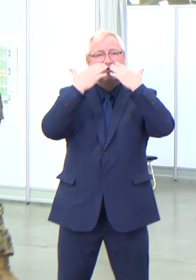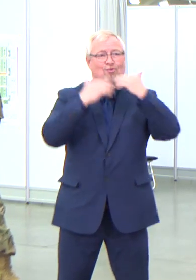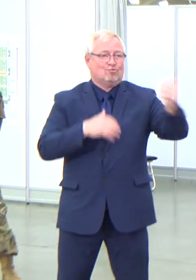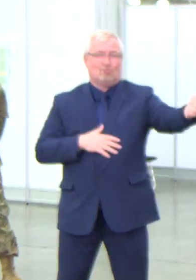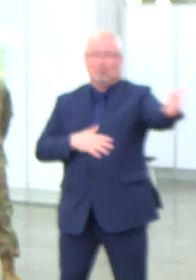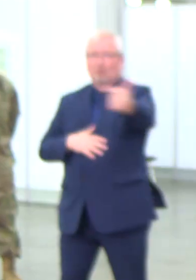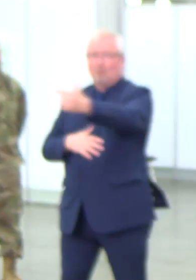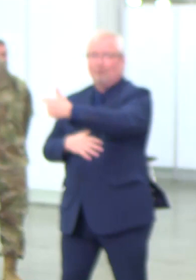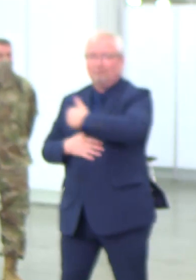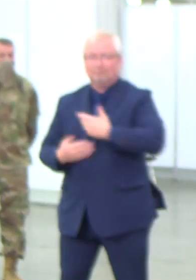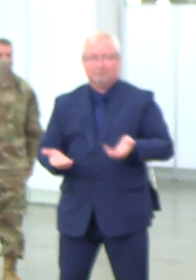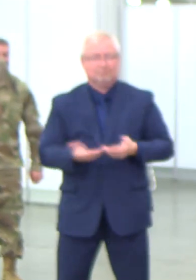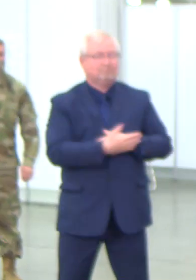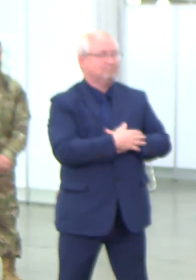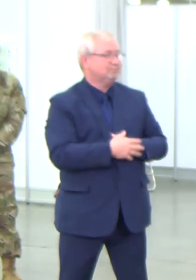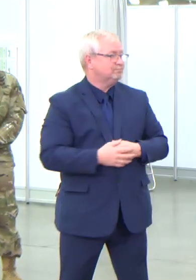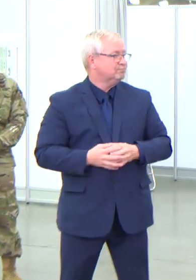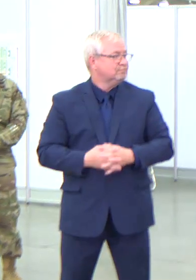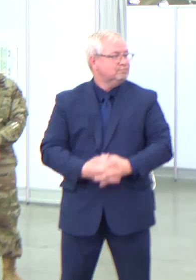well. Thanks very much